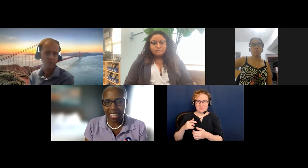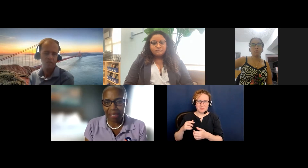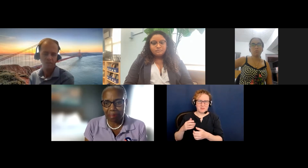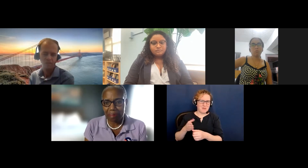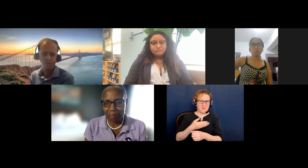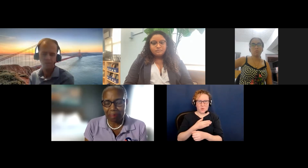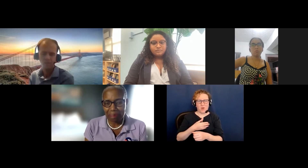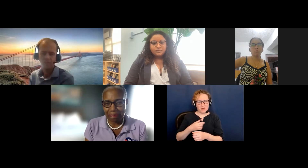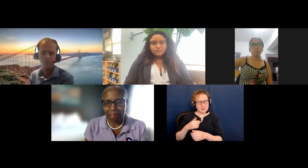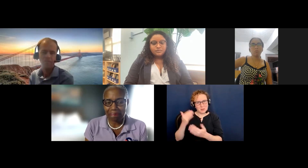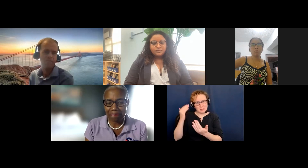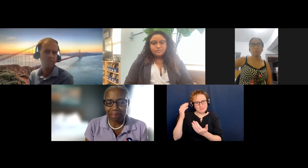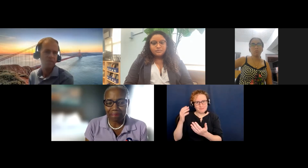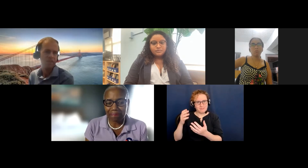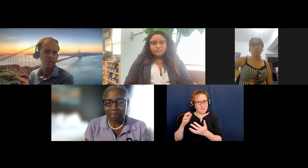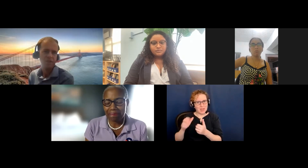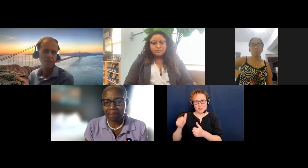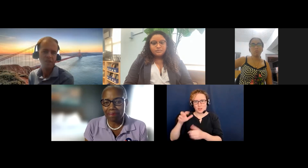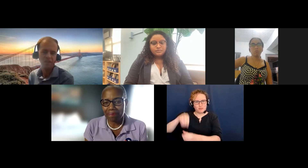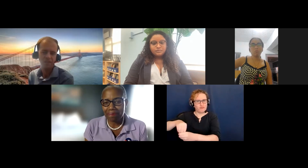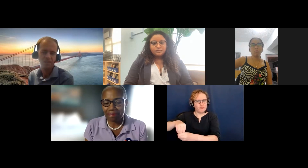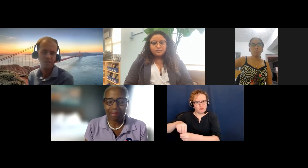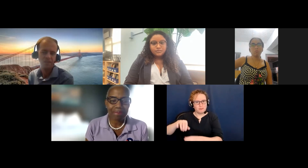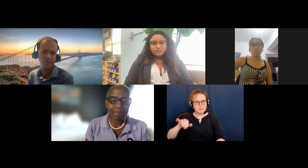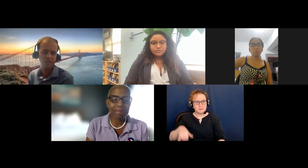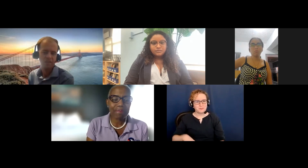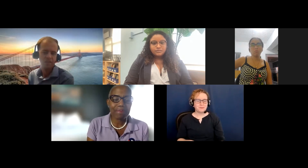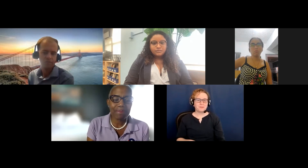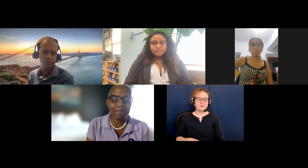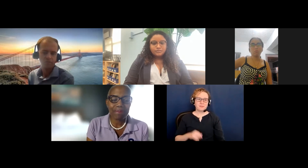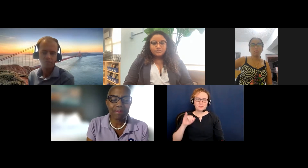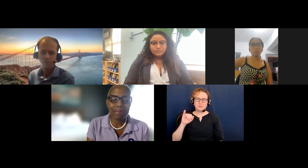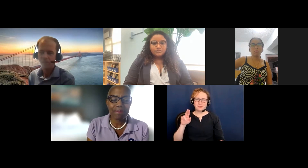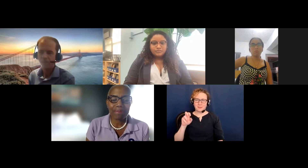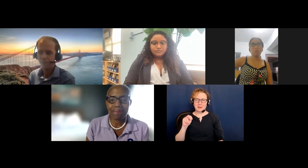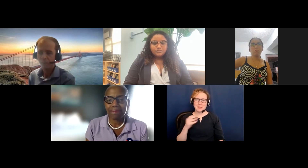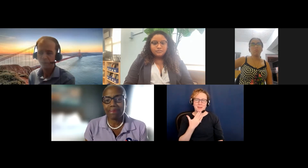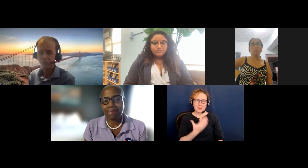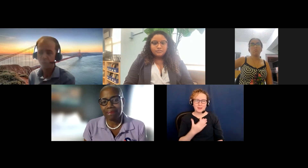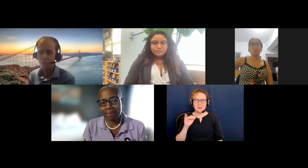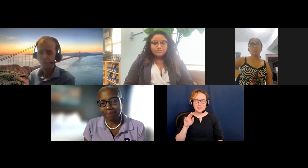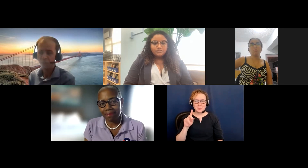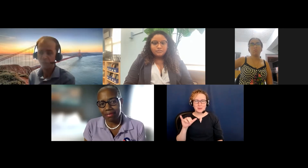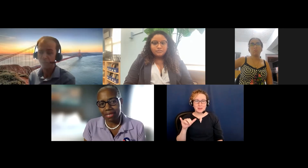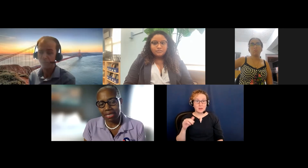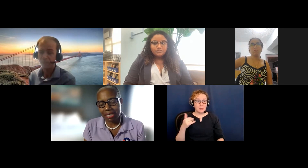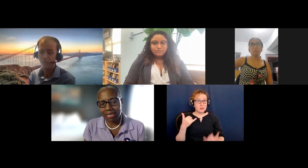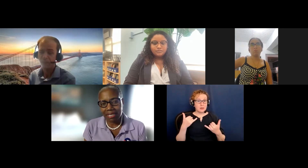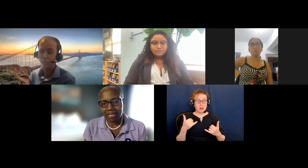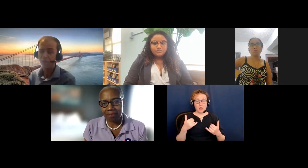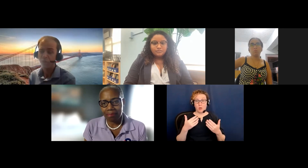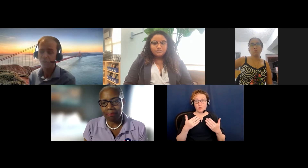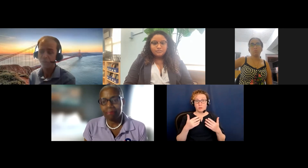Thank you, Judy. I will open this up as I have not heard any questions